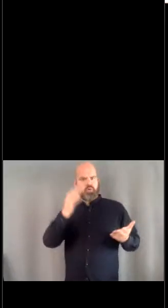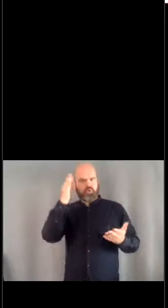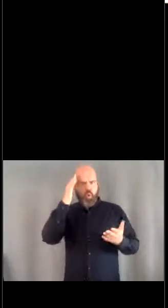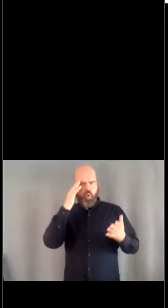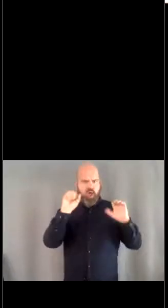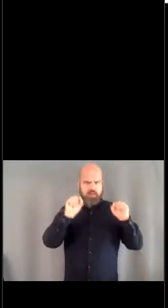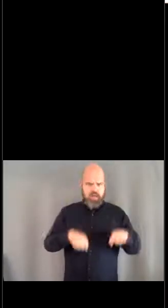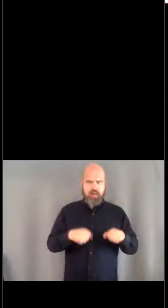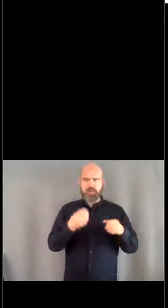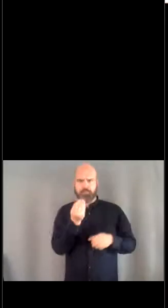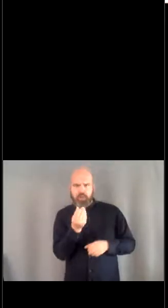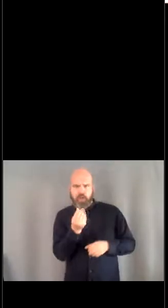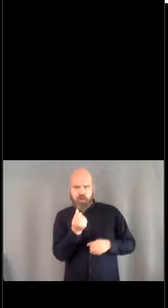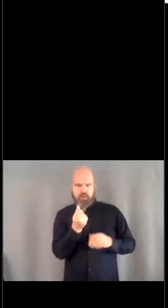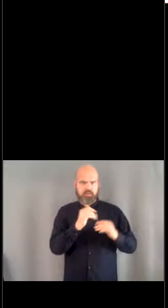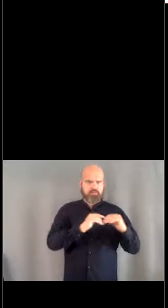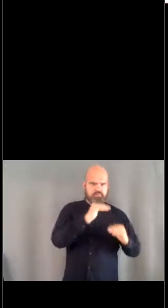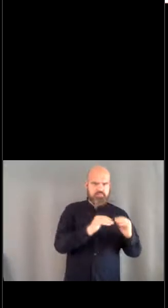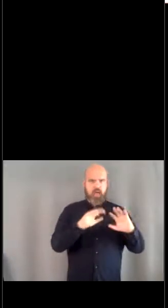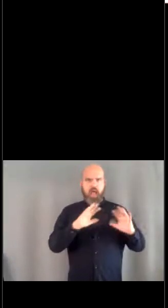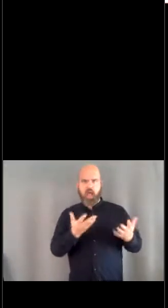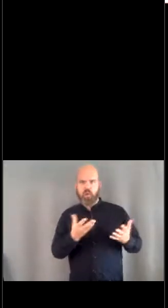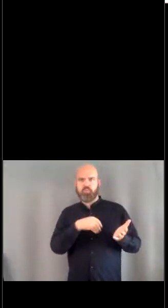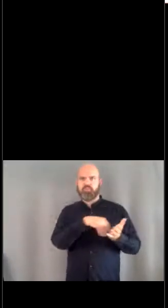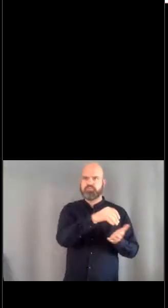into the design and the social protection policies?